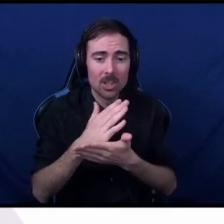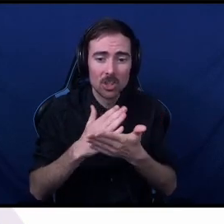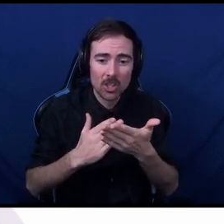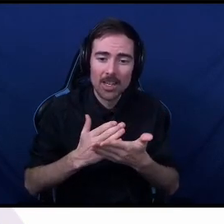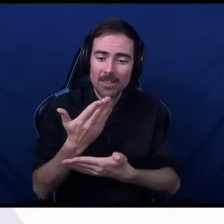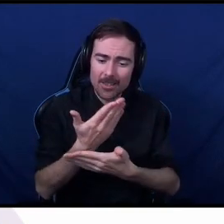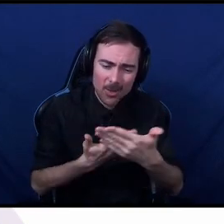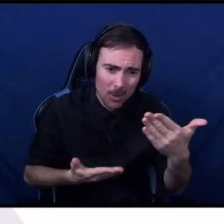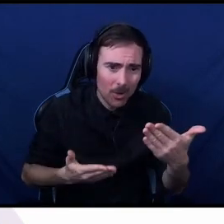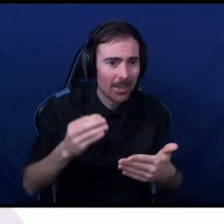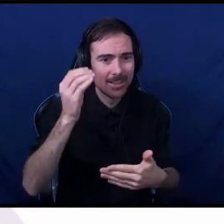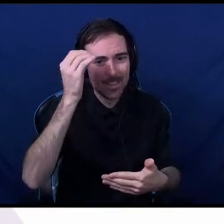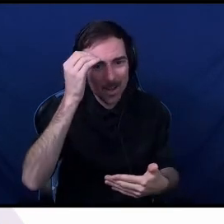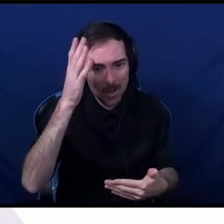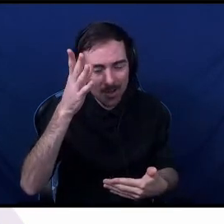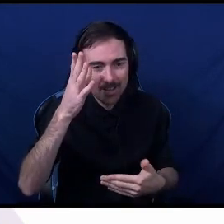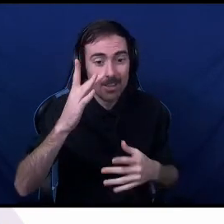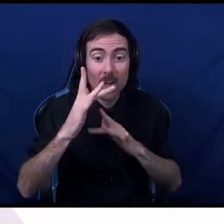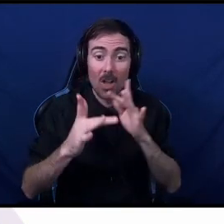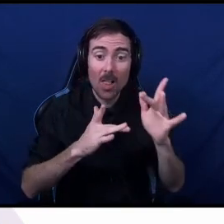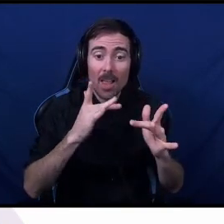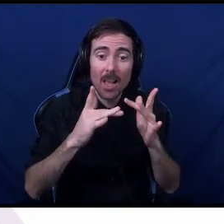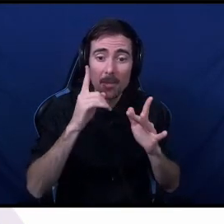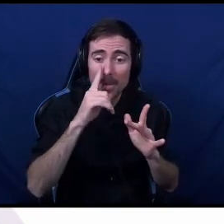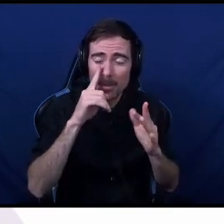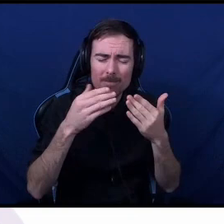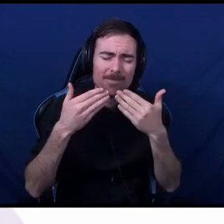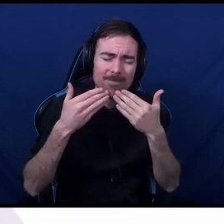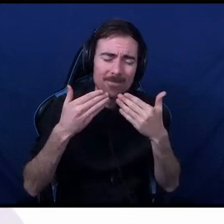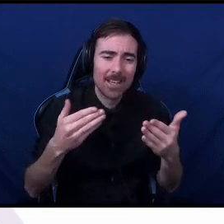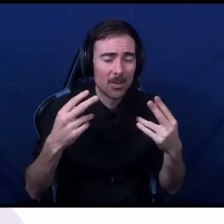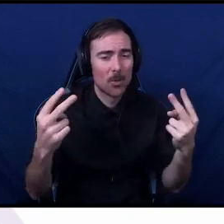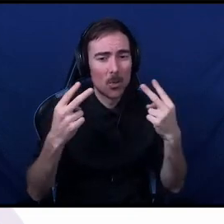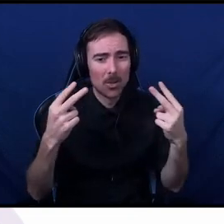For those of you online, thank you so much for joining us. We hope you enjoy the session.